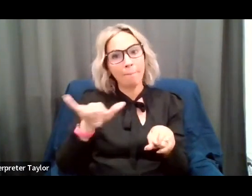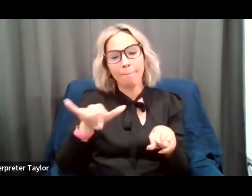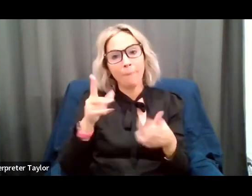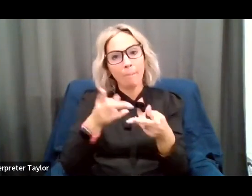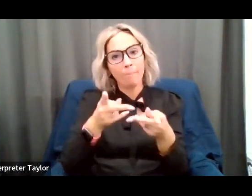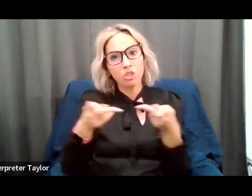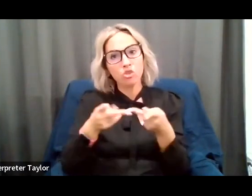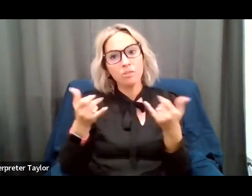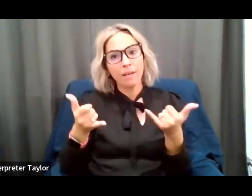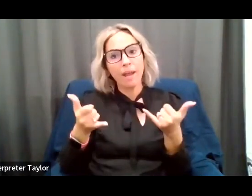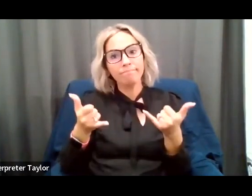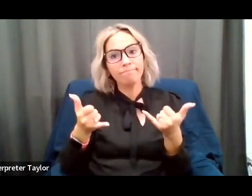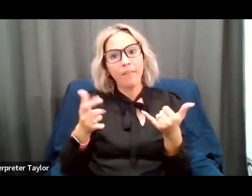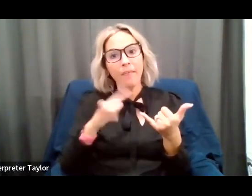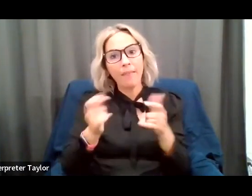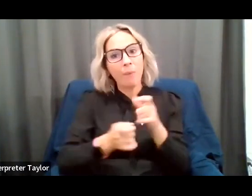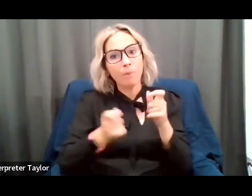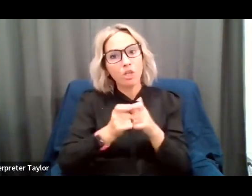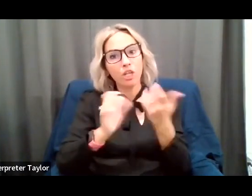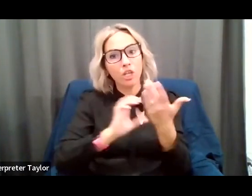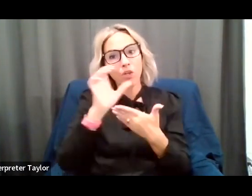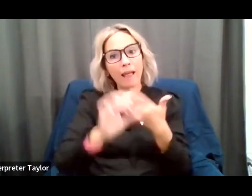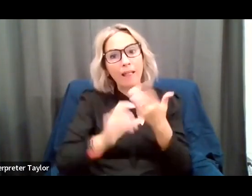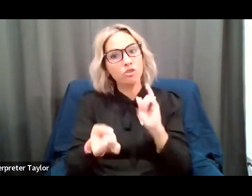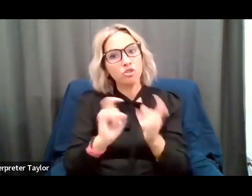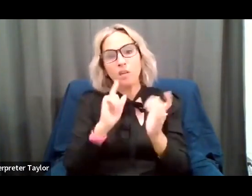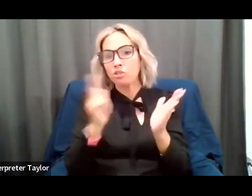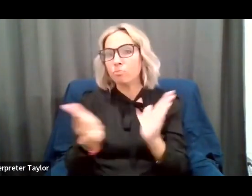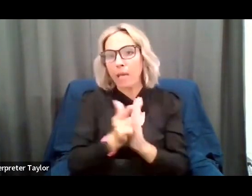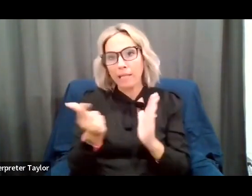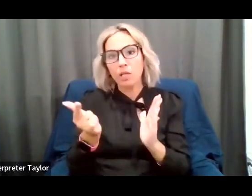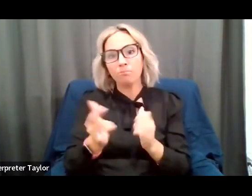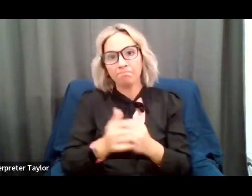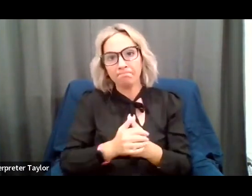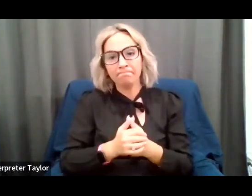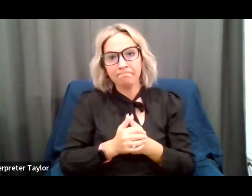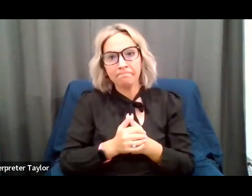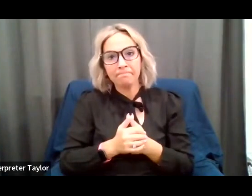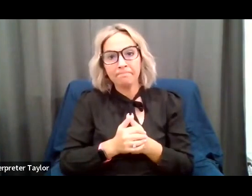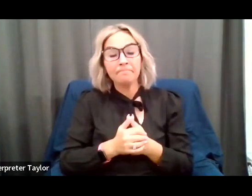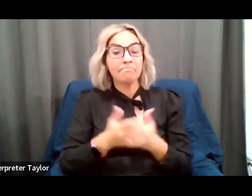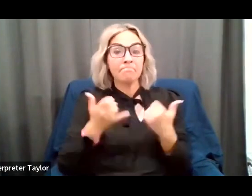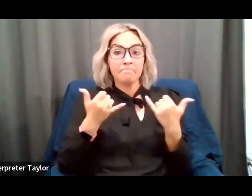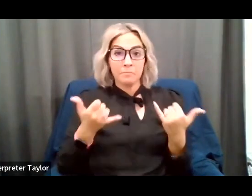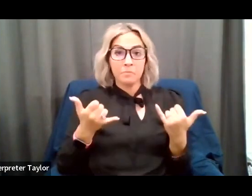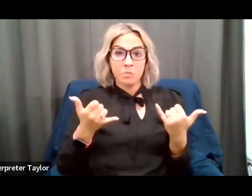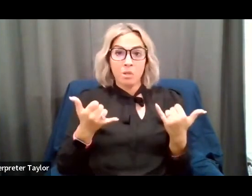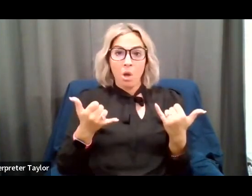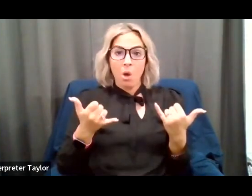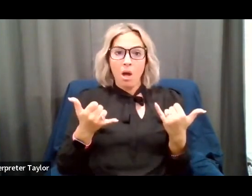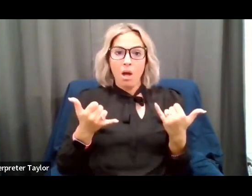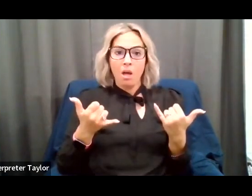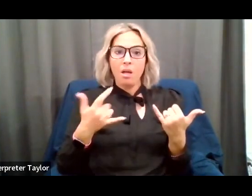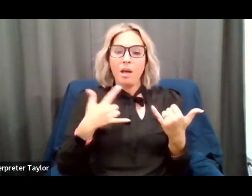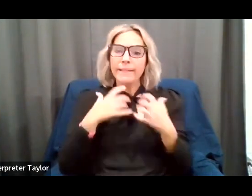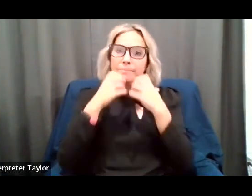that, uh, this particular calendar change was illegal. Now, I get passionate about something,